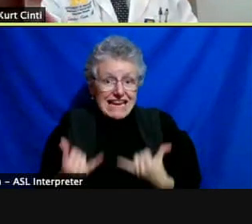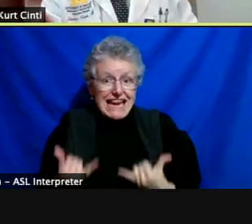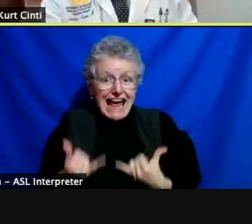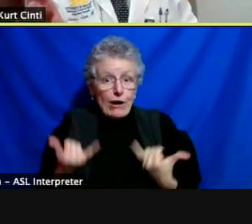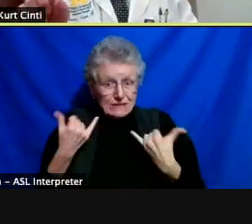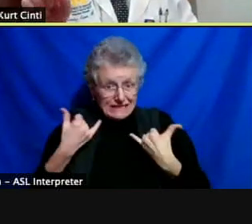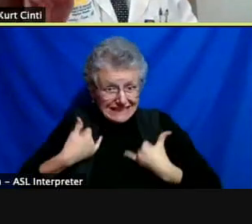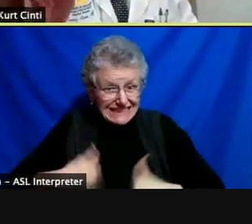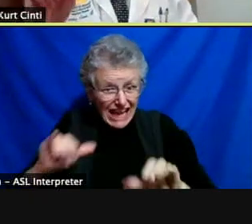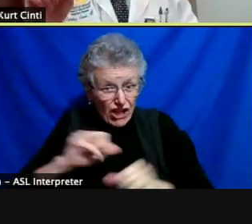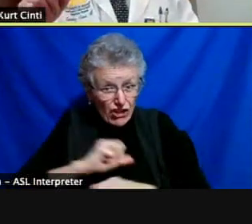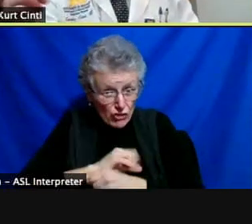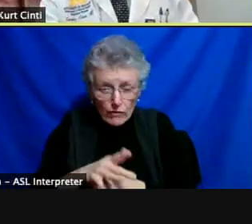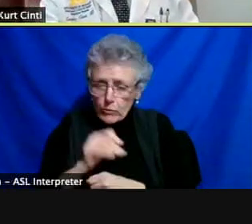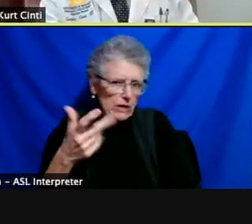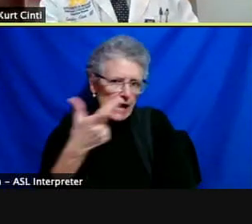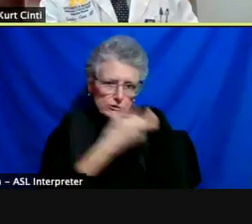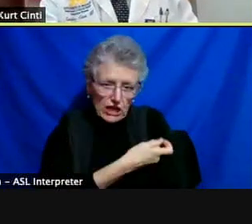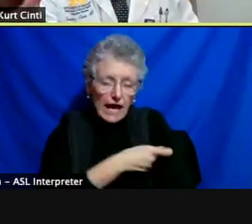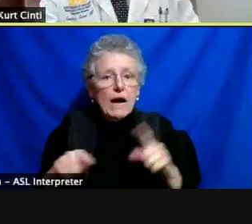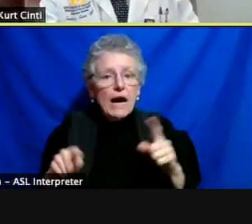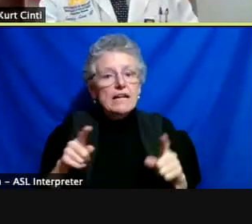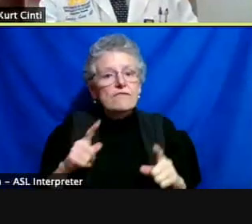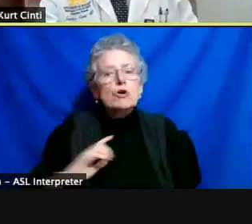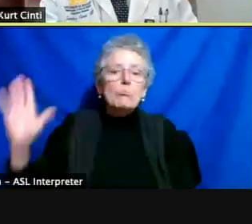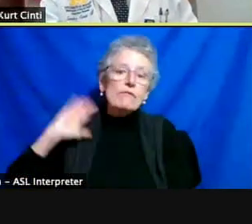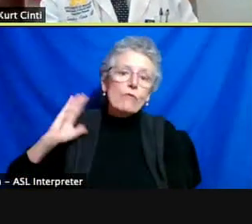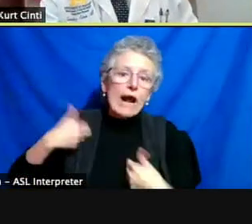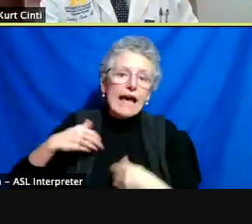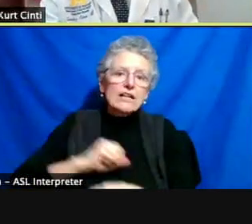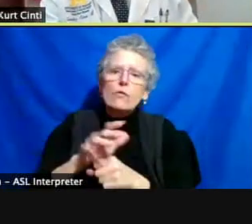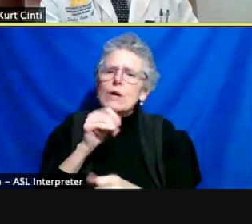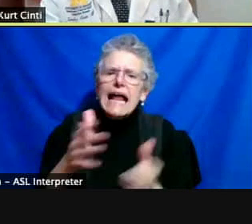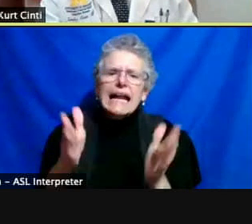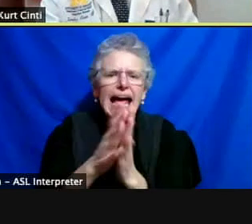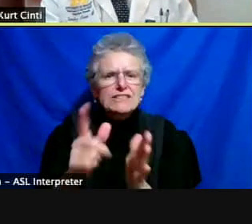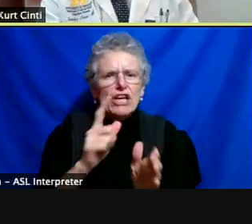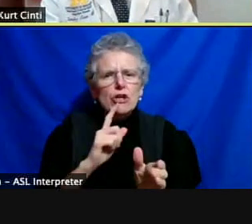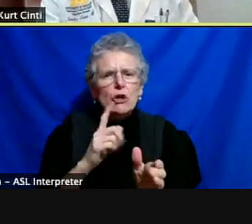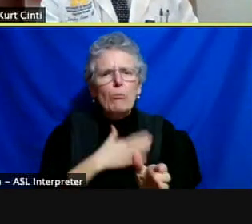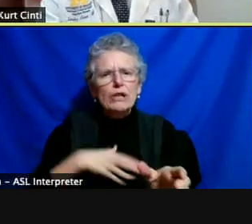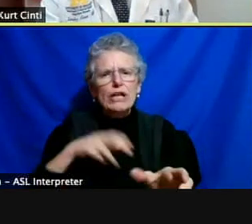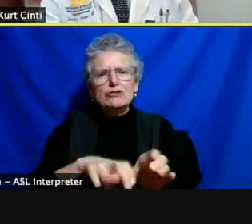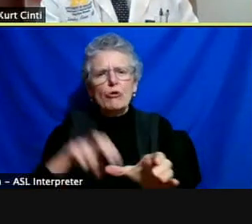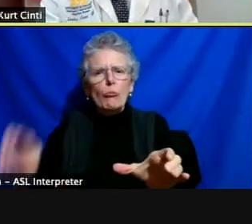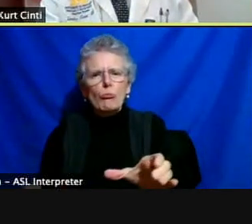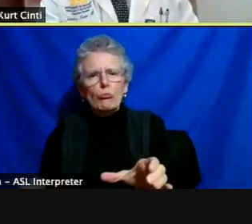we wouldn't give you the vaccine. But if you had COVID, we're not asking you to step aside and not get the vaccine.